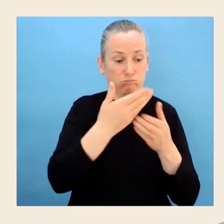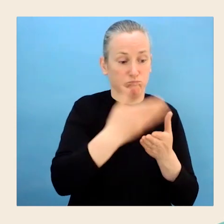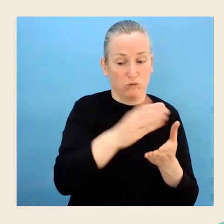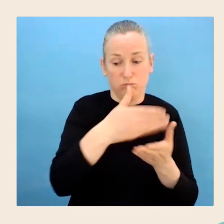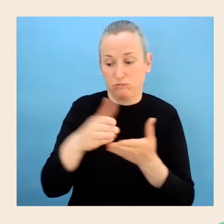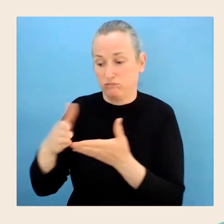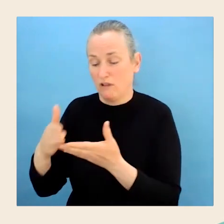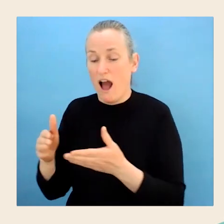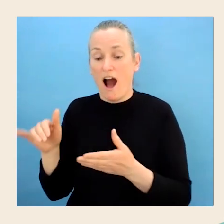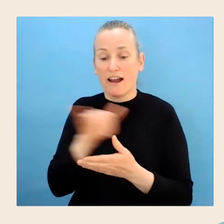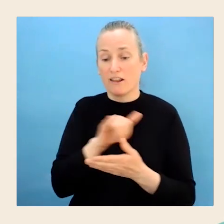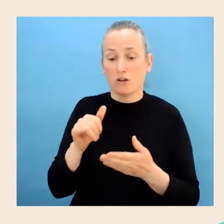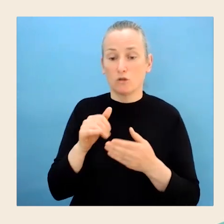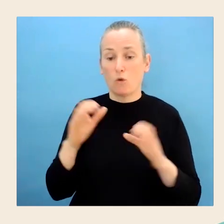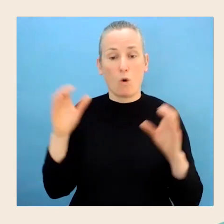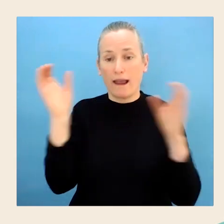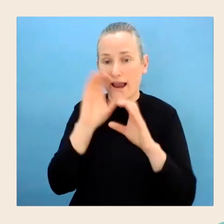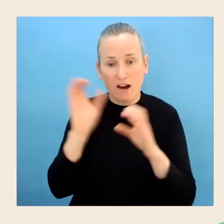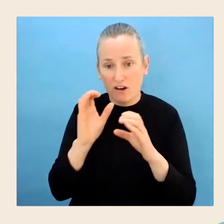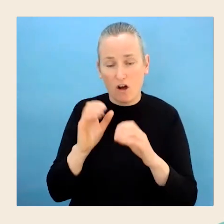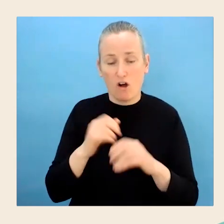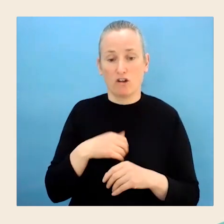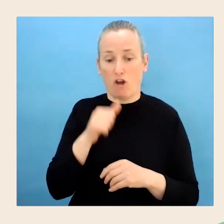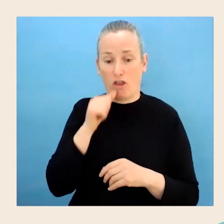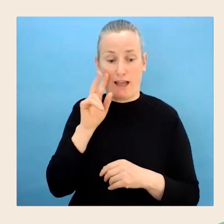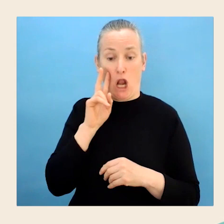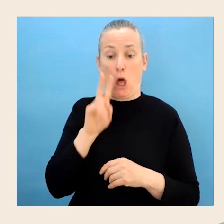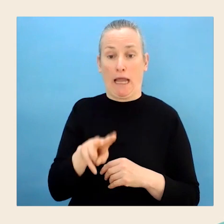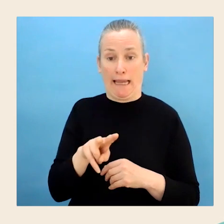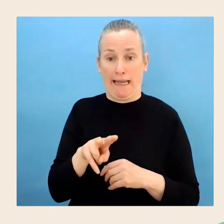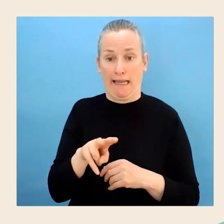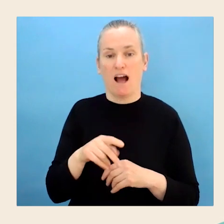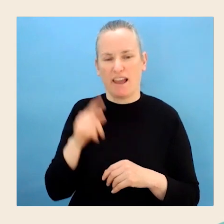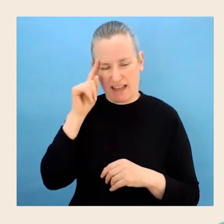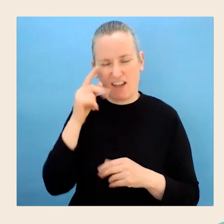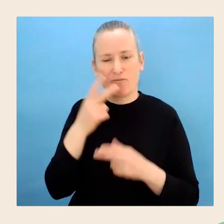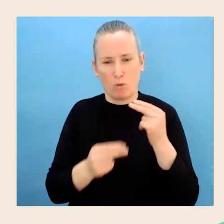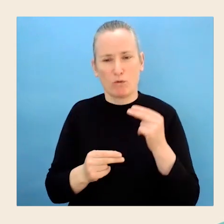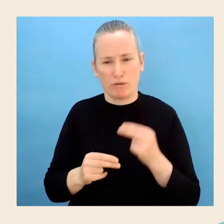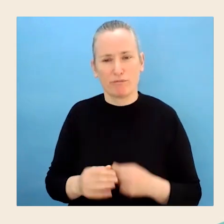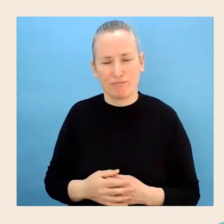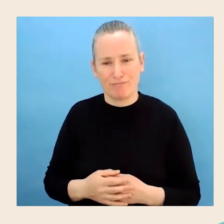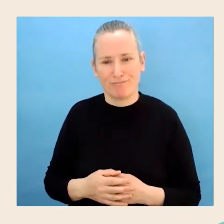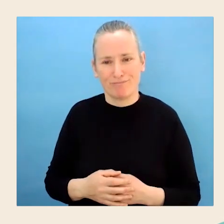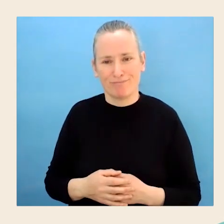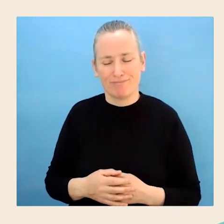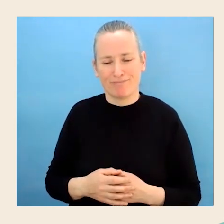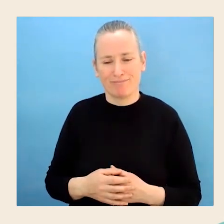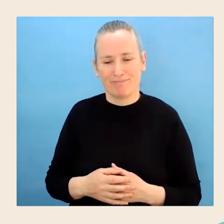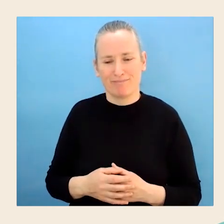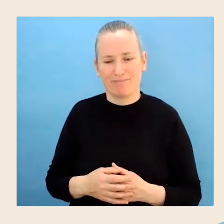And frankly, I think there's a lot of both, right, that I think the disability communities